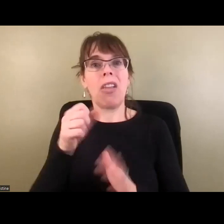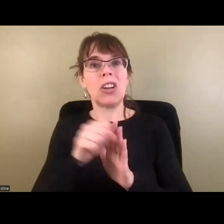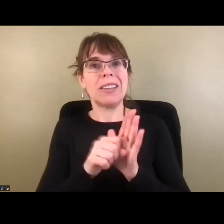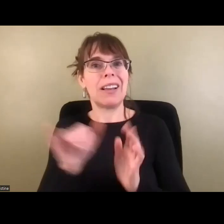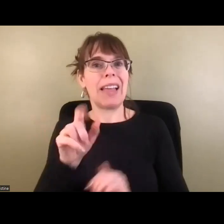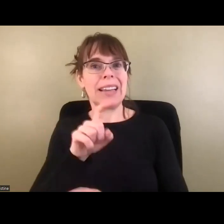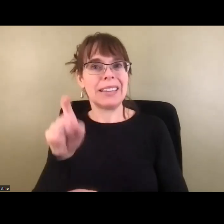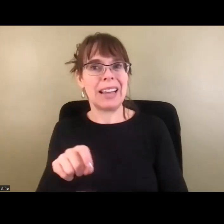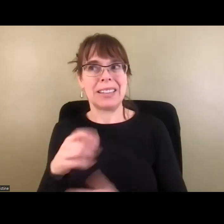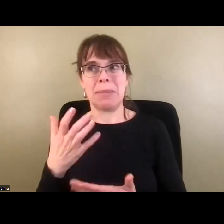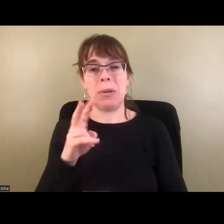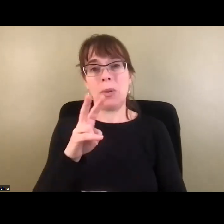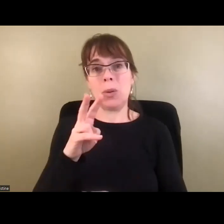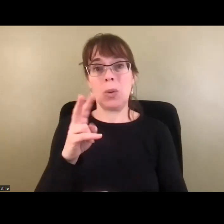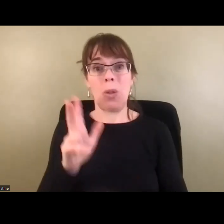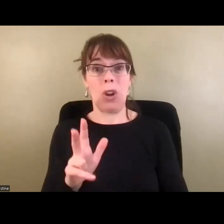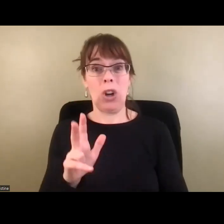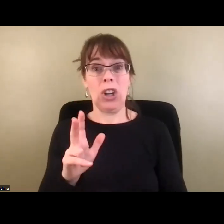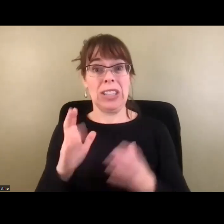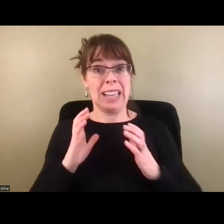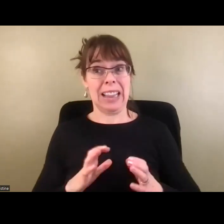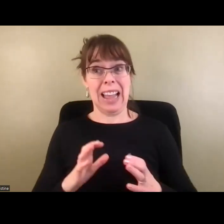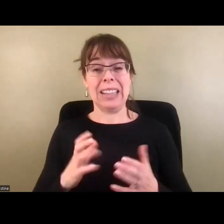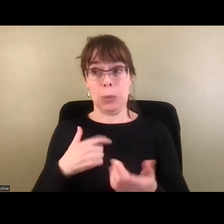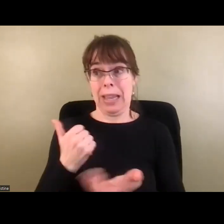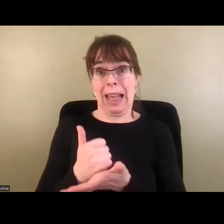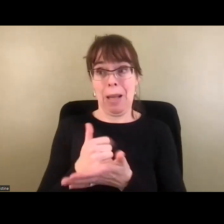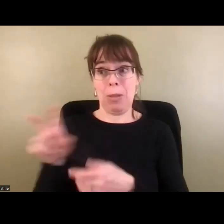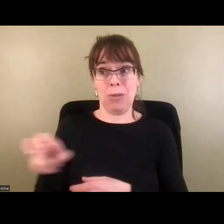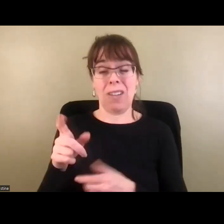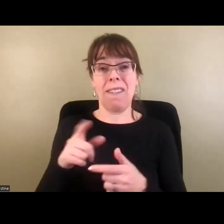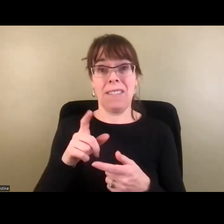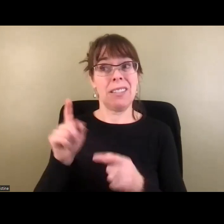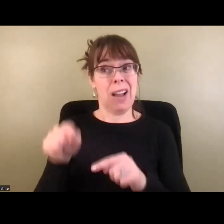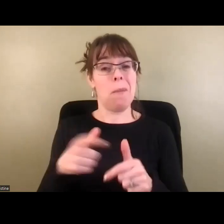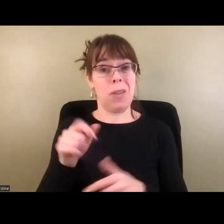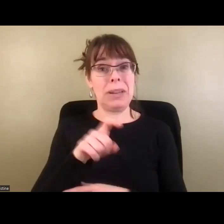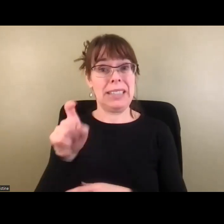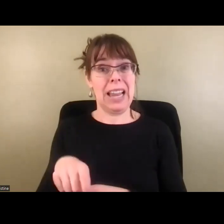About two-thirds of the clients we help travel do come from specifically Texas, mostly just because,